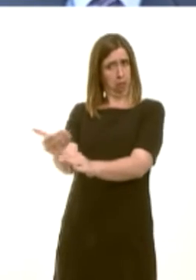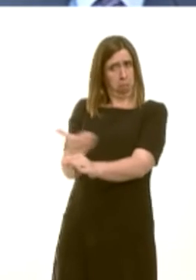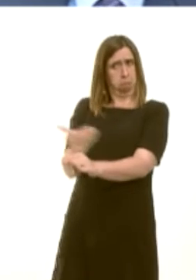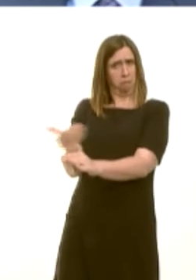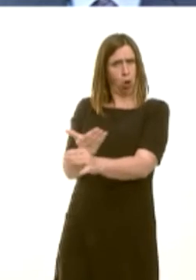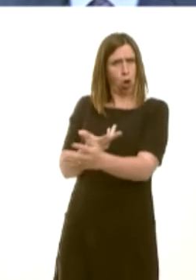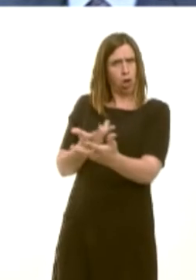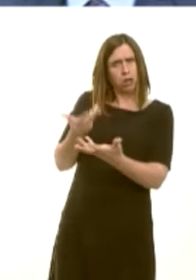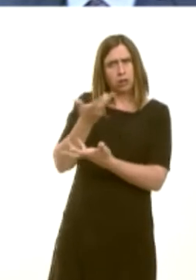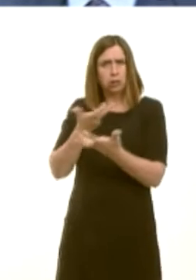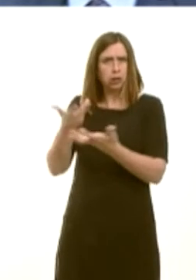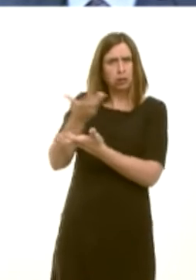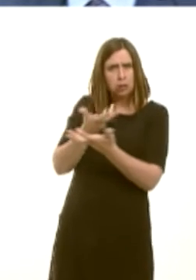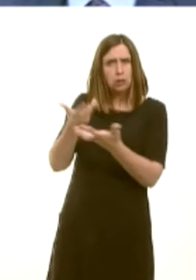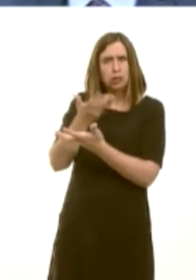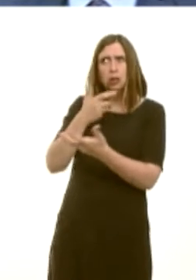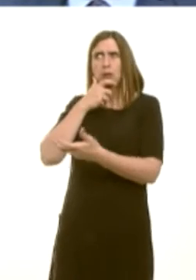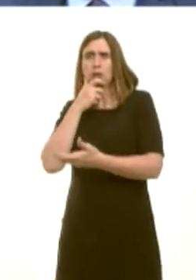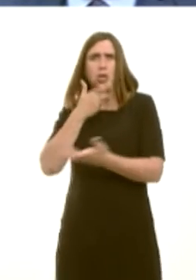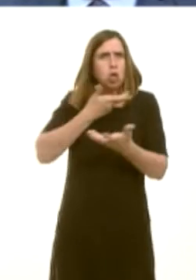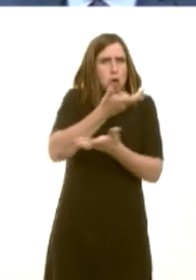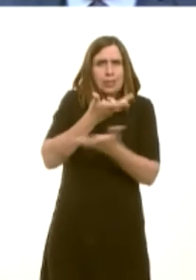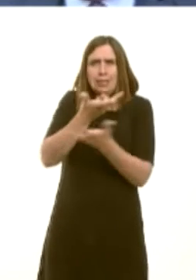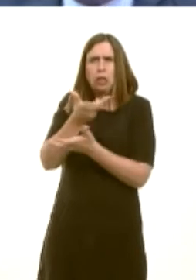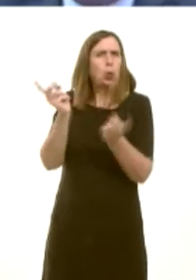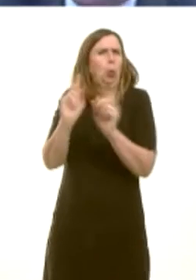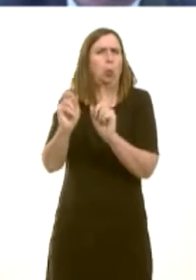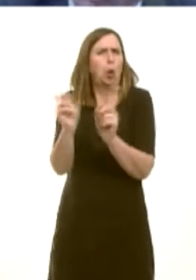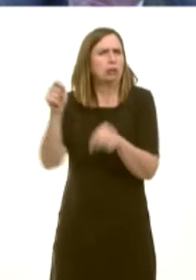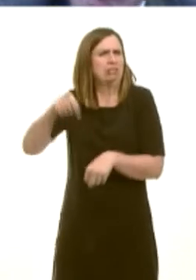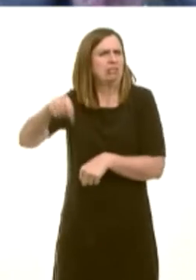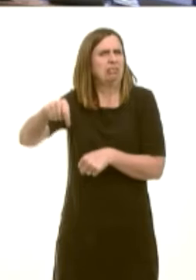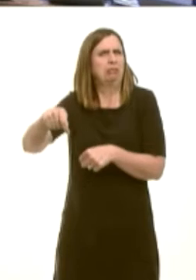decision will be taken before we actually come to that final conclusion?